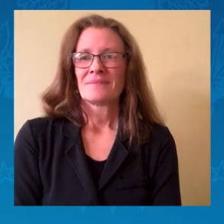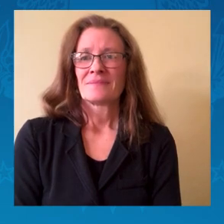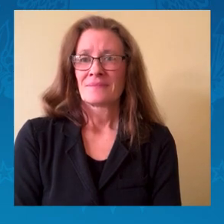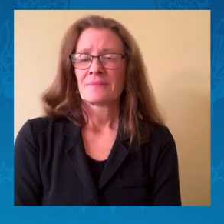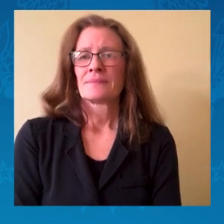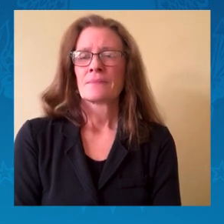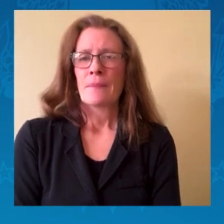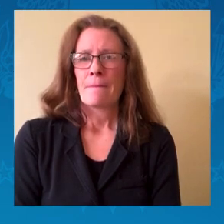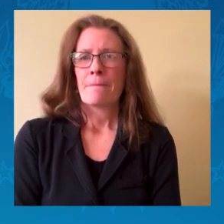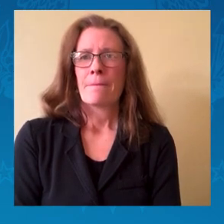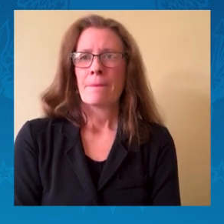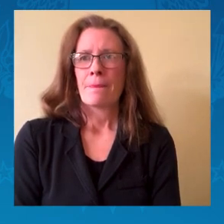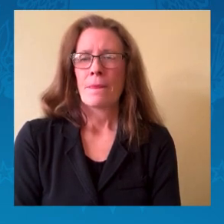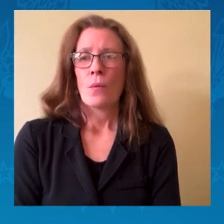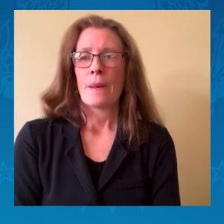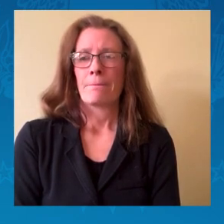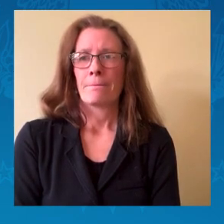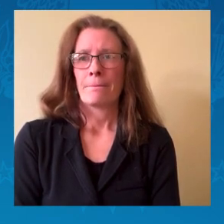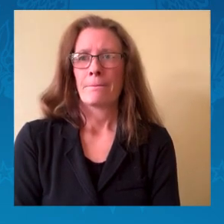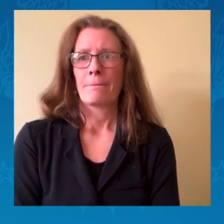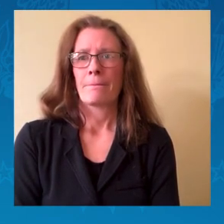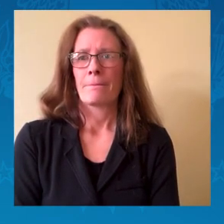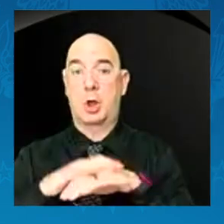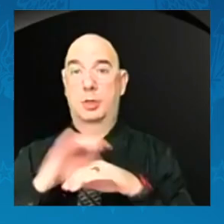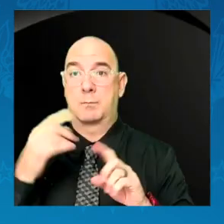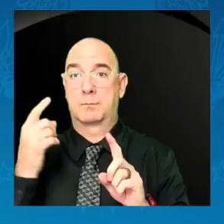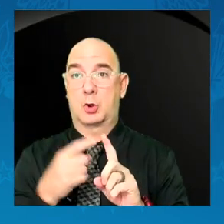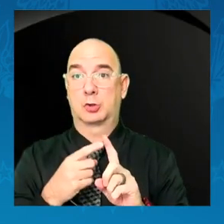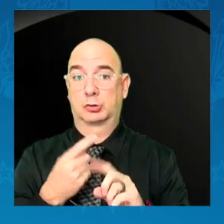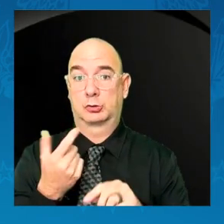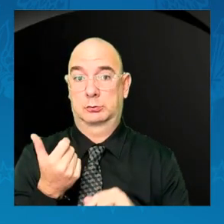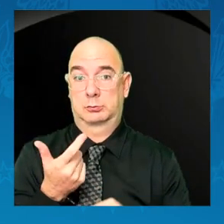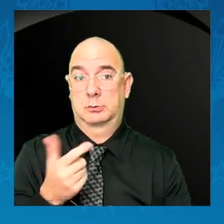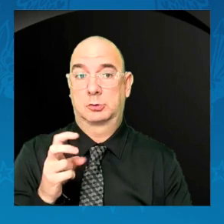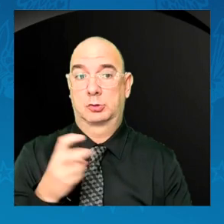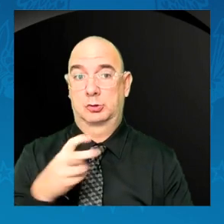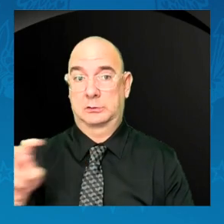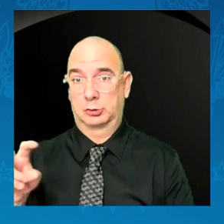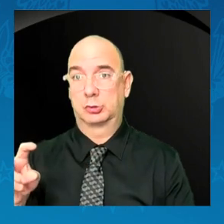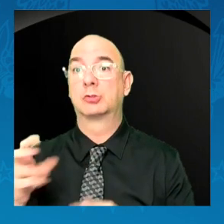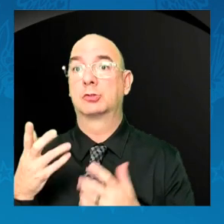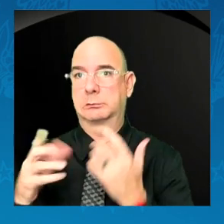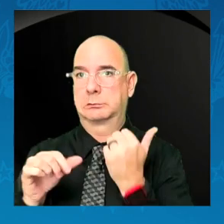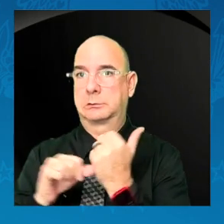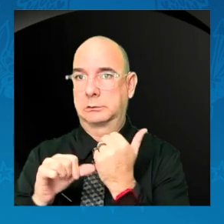I think we should go now to our Labor Assistant Secretary for Policy Raj Nayak, who is there.